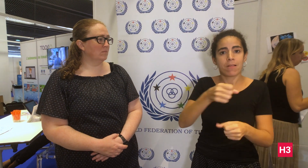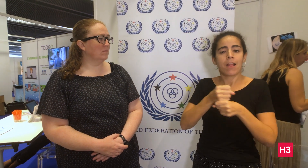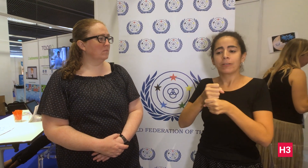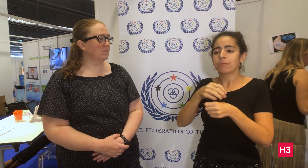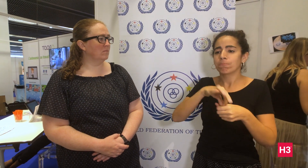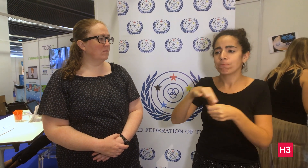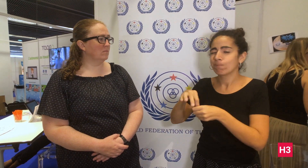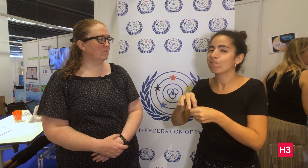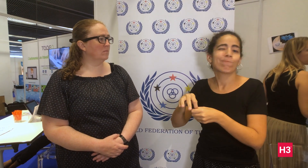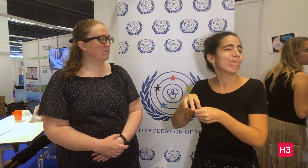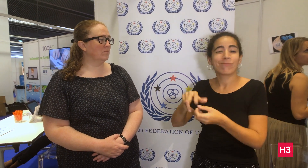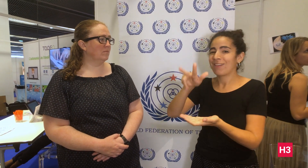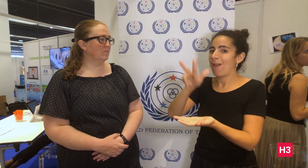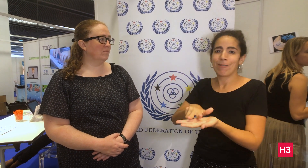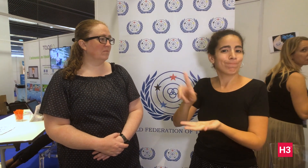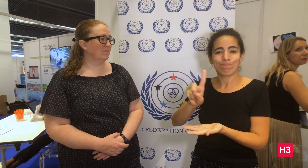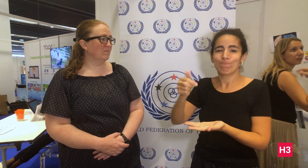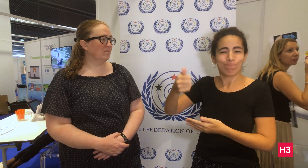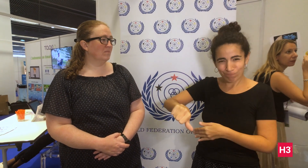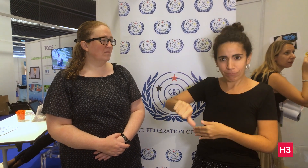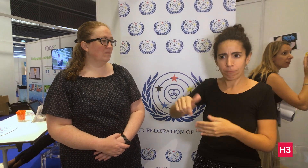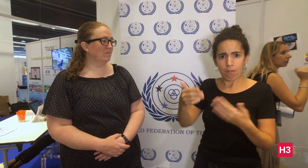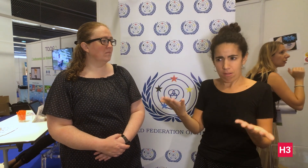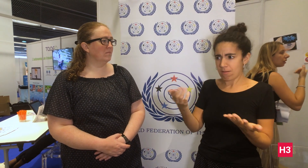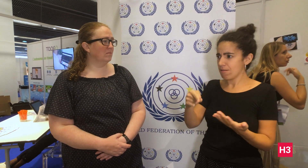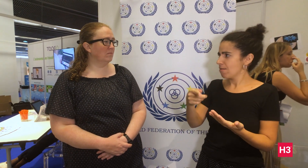Delegates discussed but did not approve the motion.